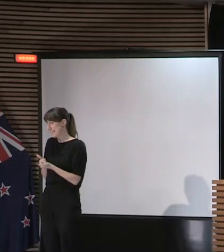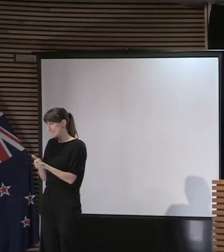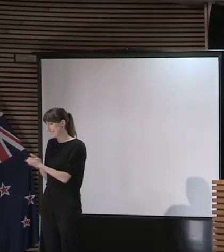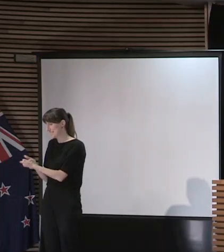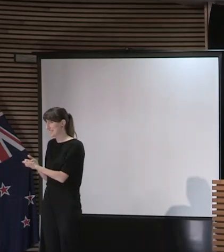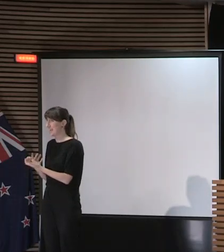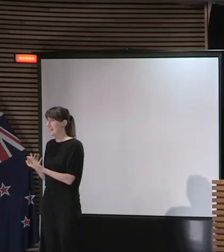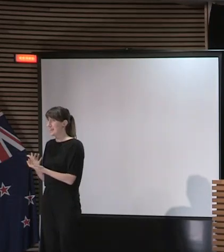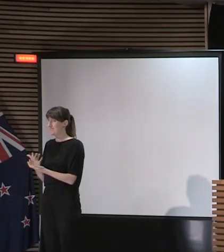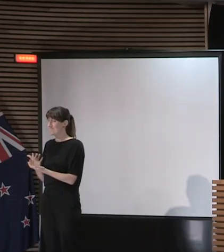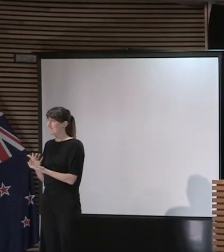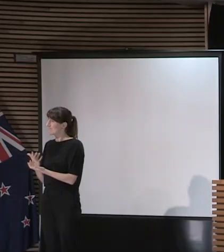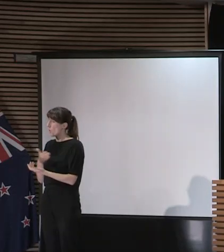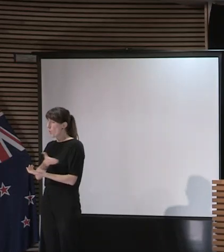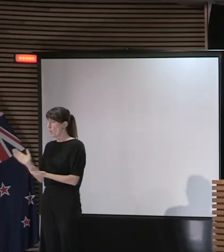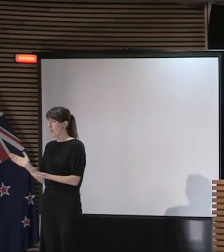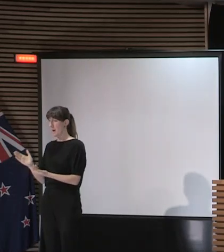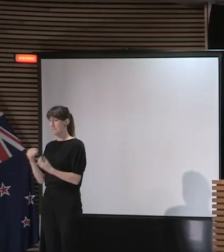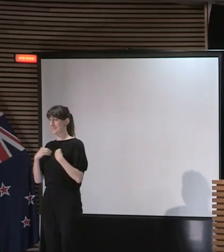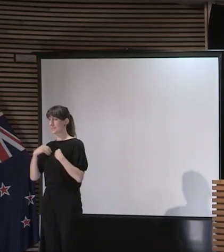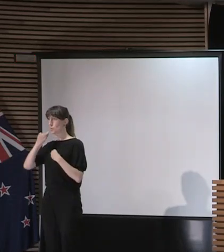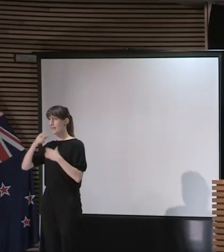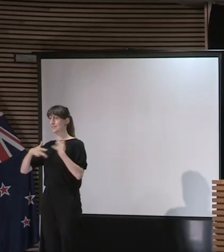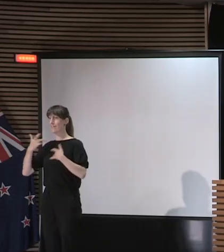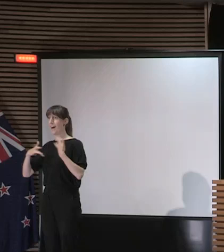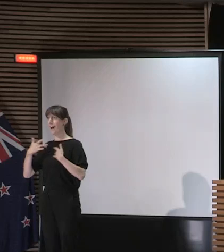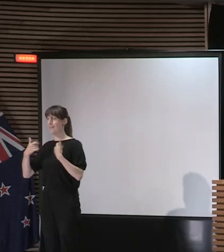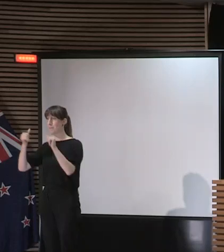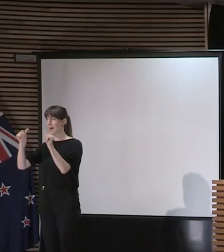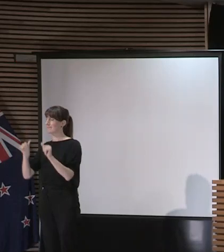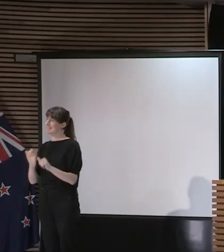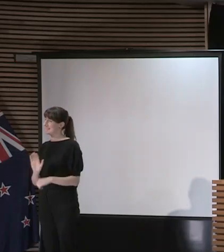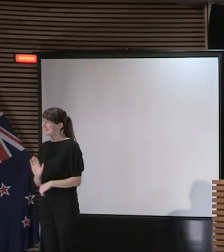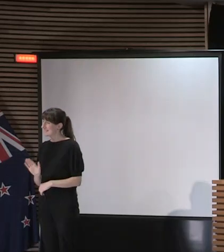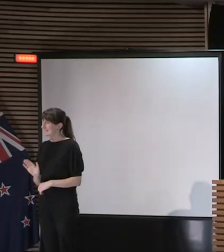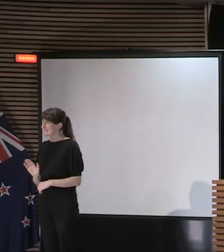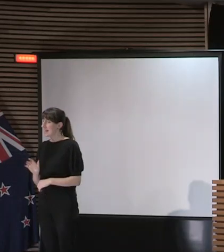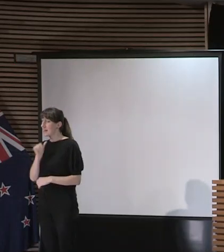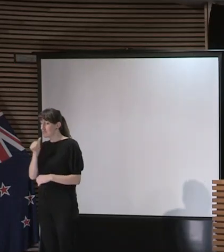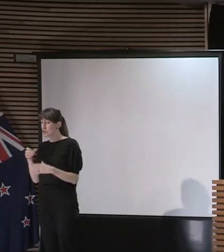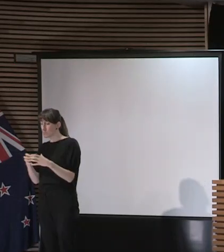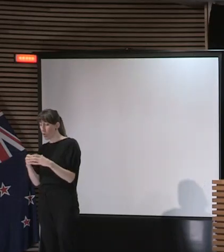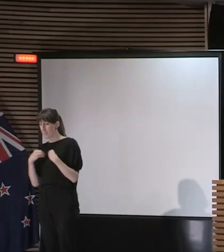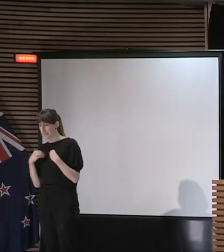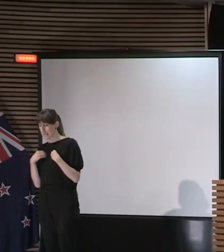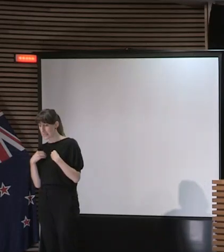businesses, to see what more the Government can do to assist. Not everyone is going to make it, but we do want to